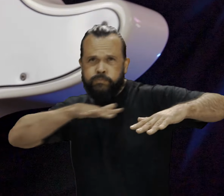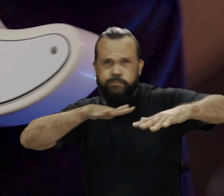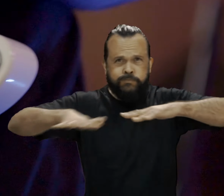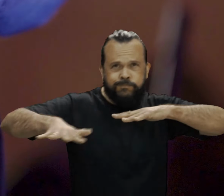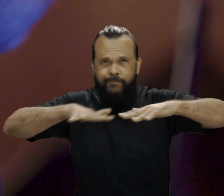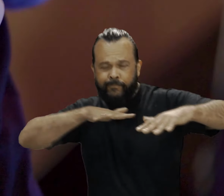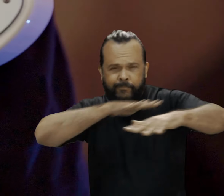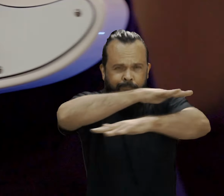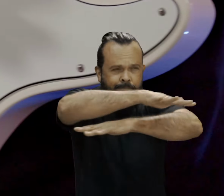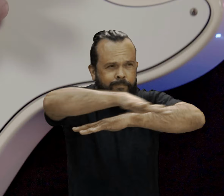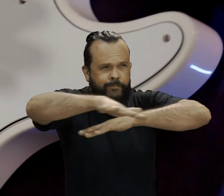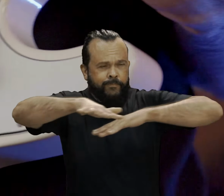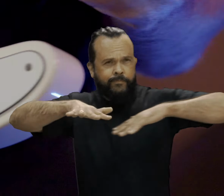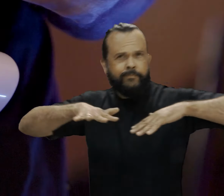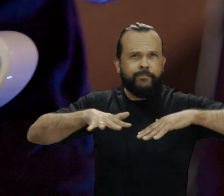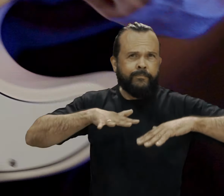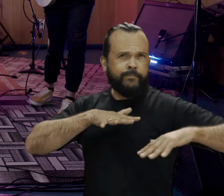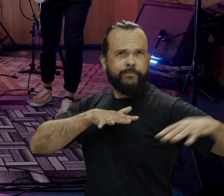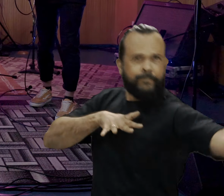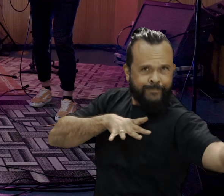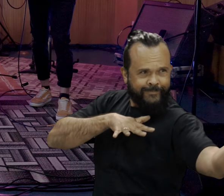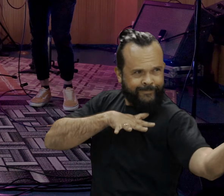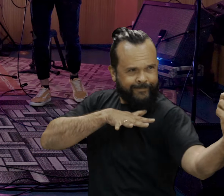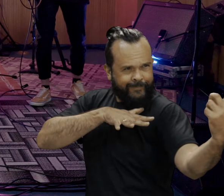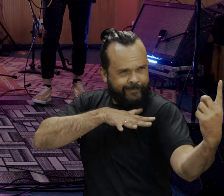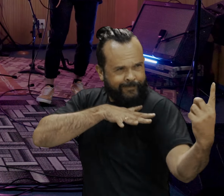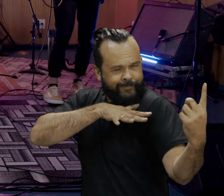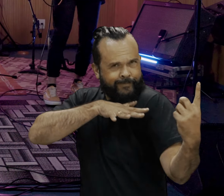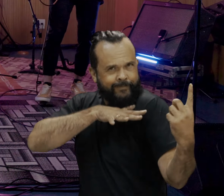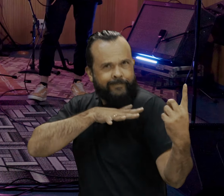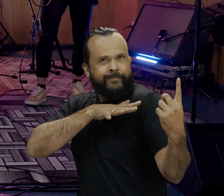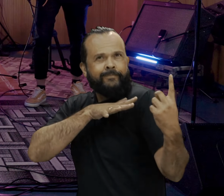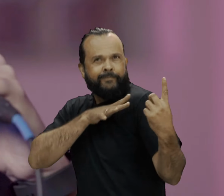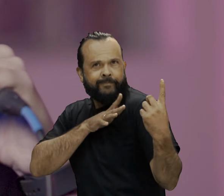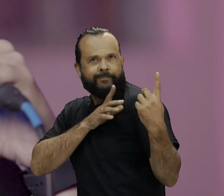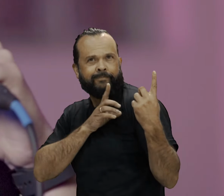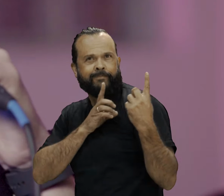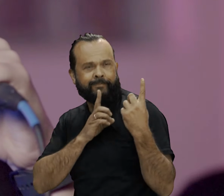That you do towards me